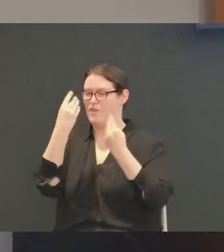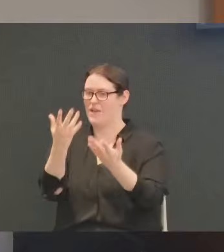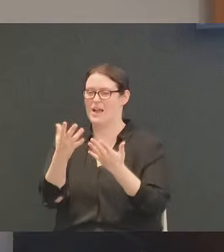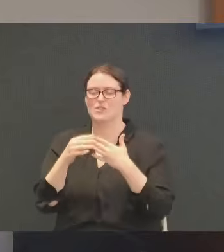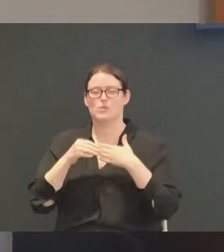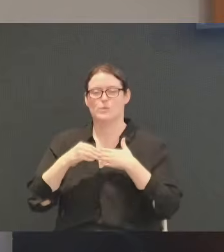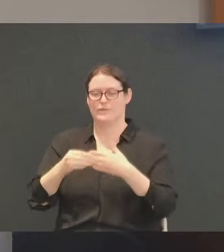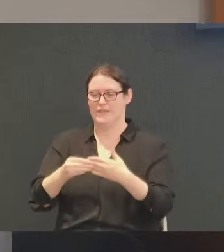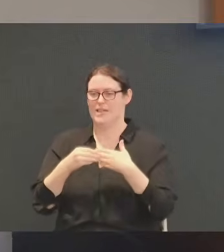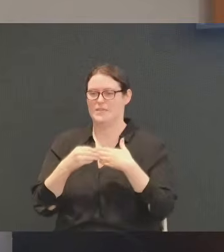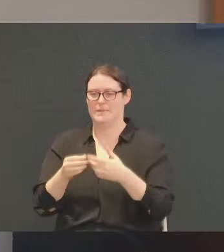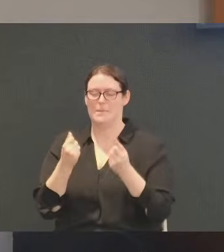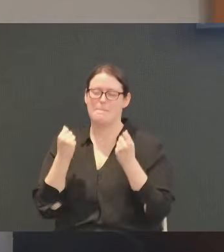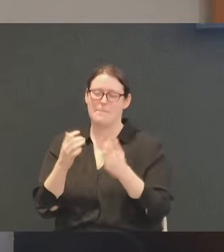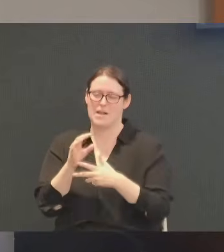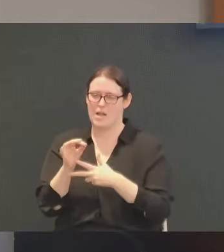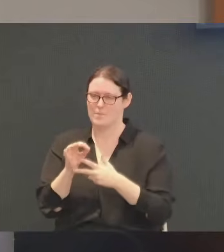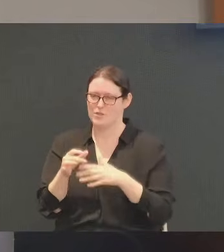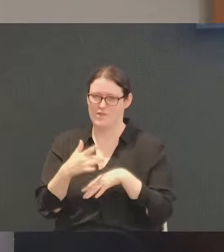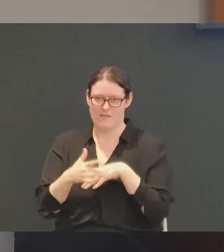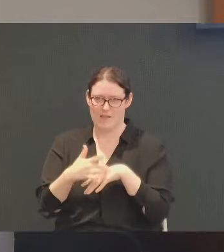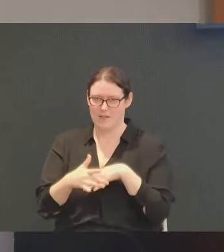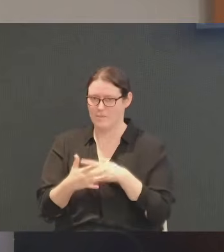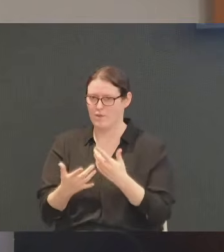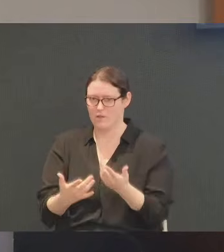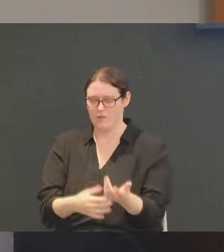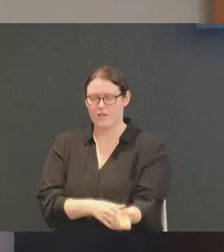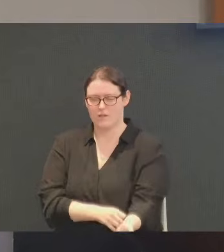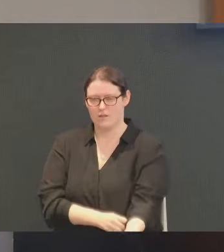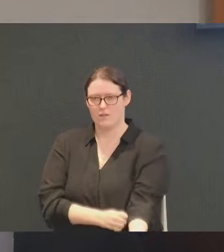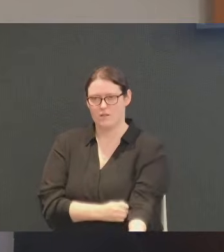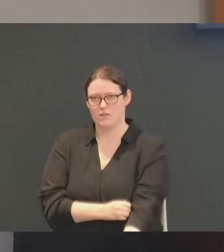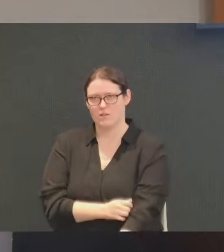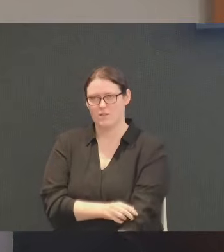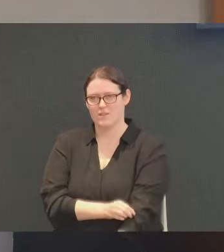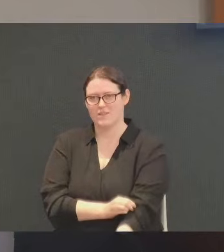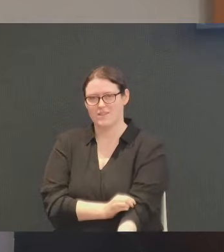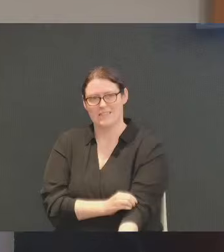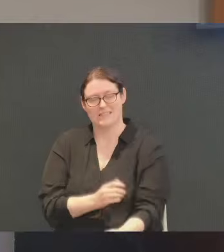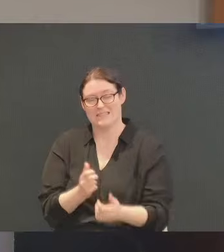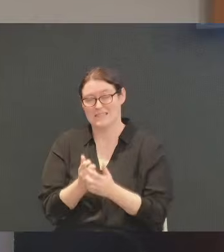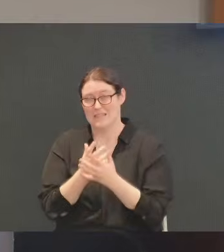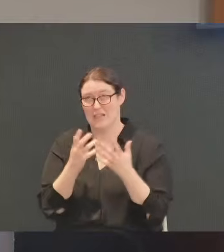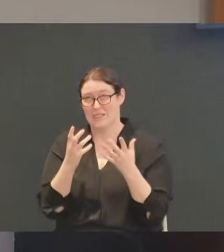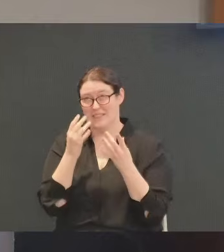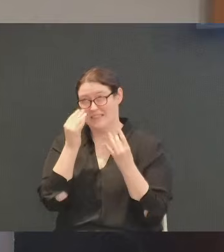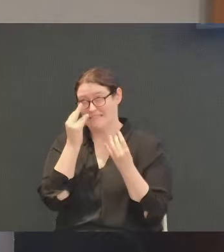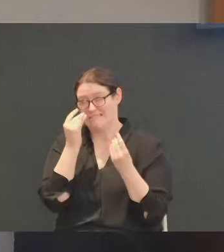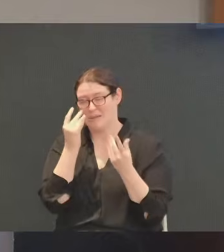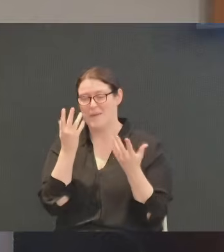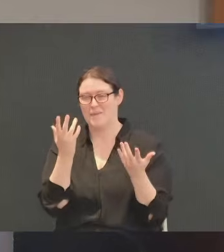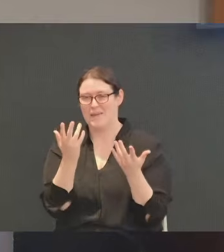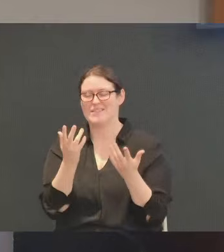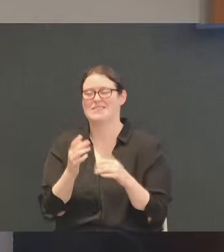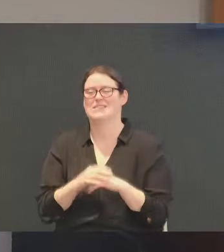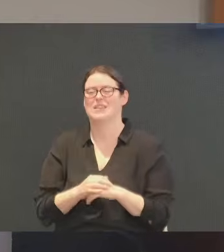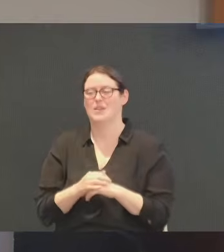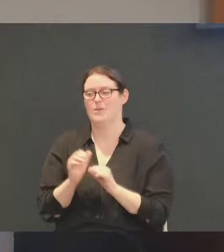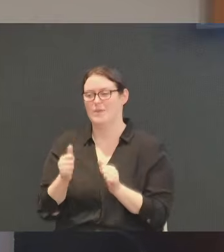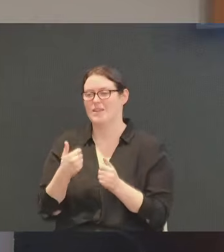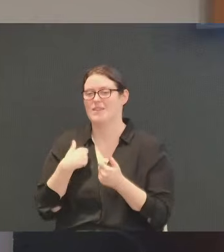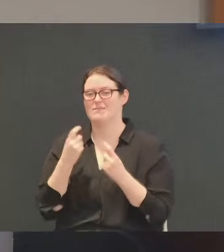and as many options as you can possibly consider so that and we can provide some more analysis this